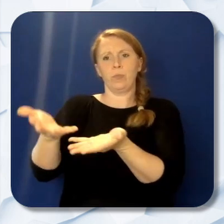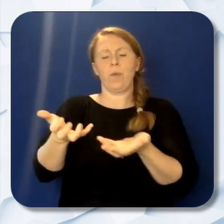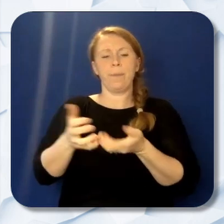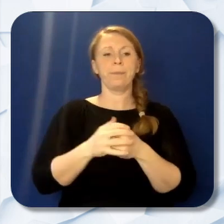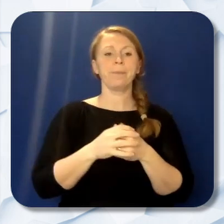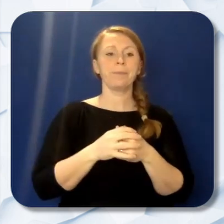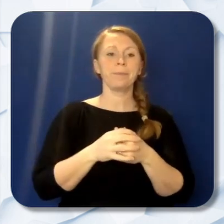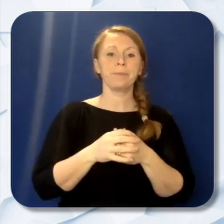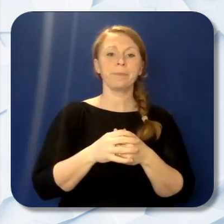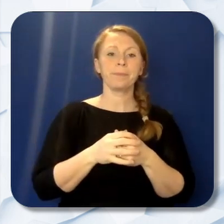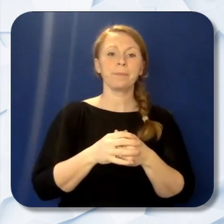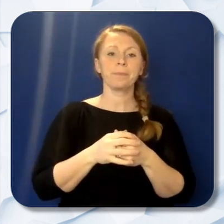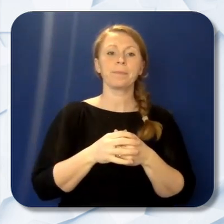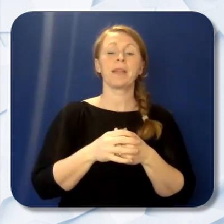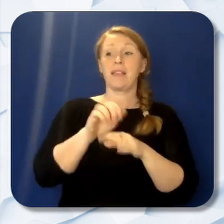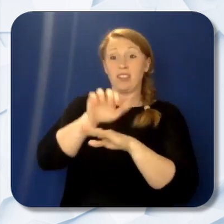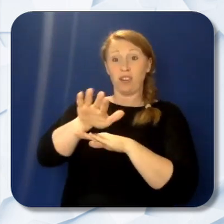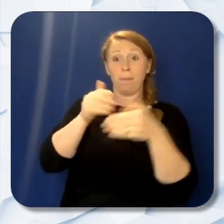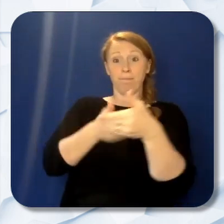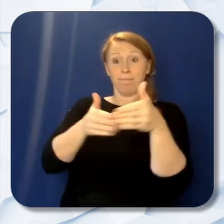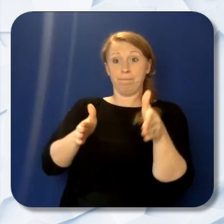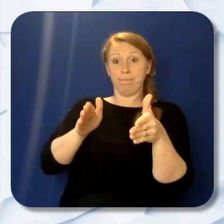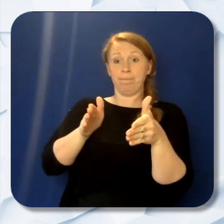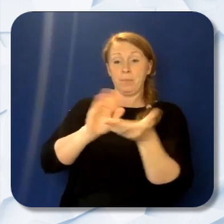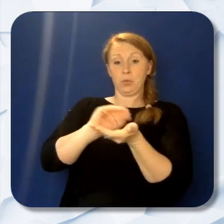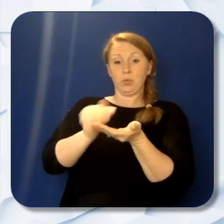and packages of twelve units. Each unit comes with two doses, and so there's a